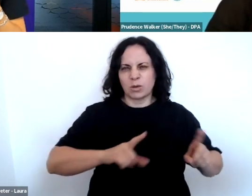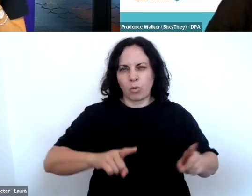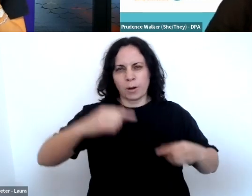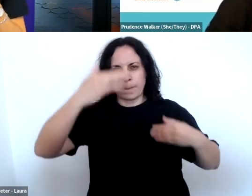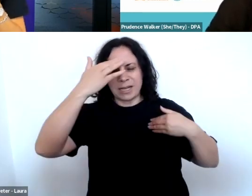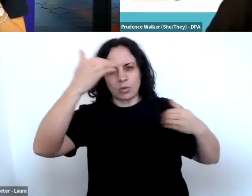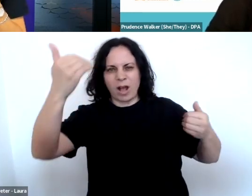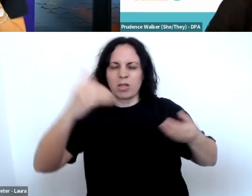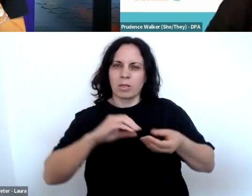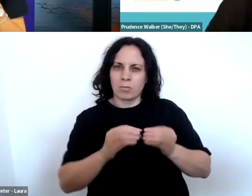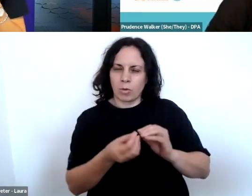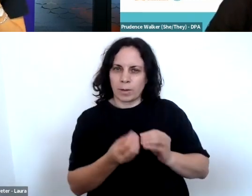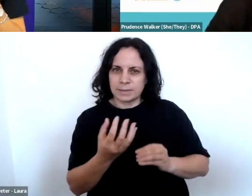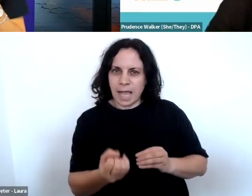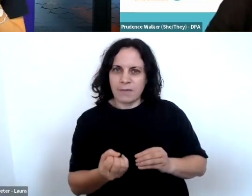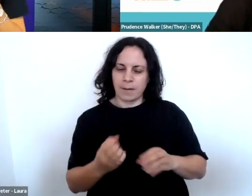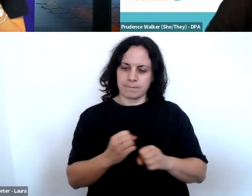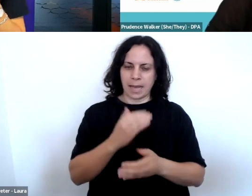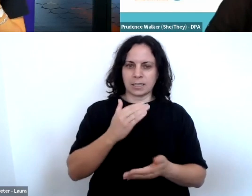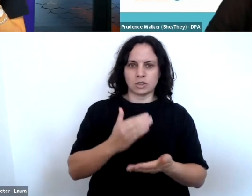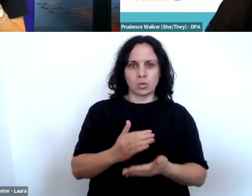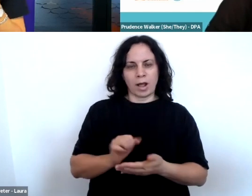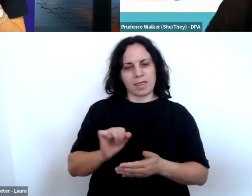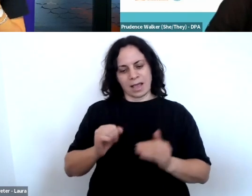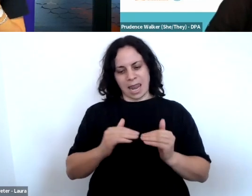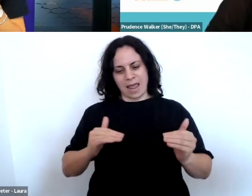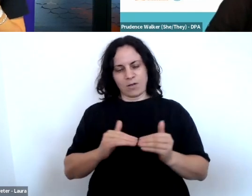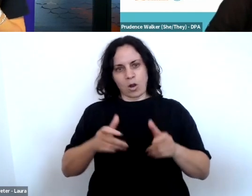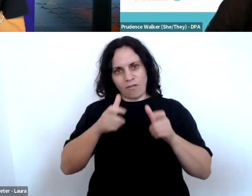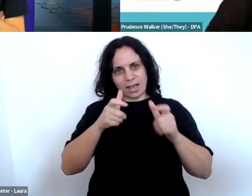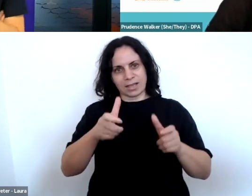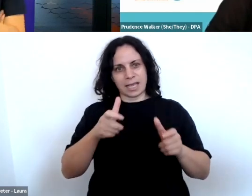standard of care?